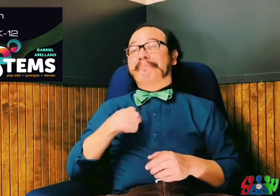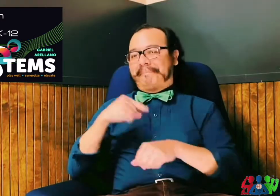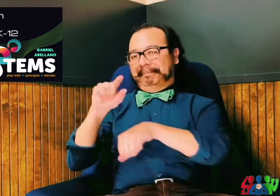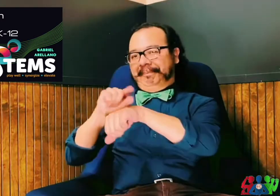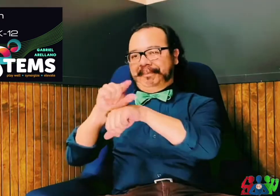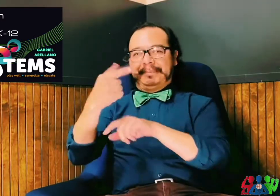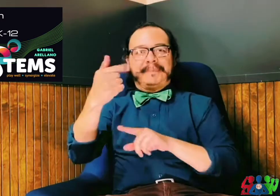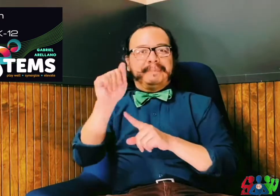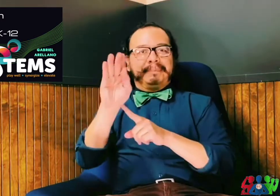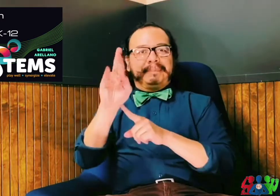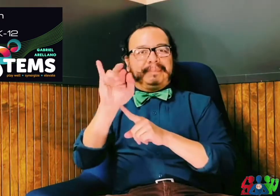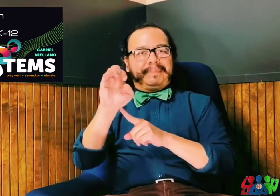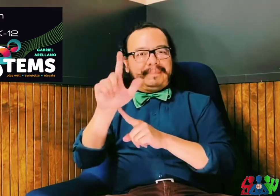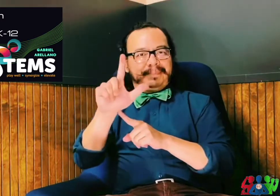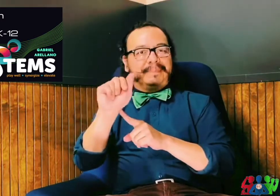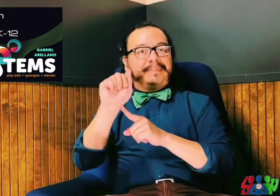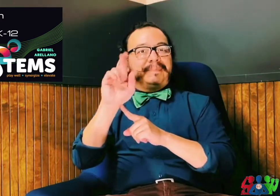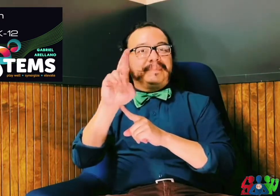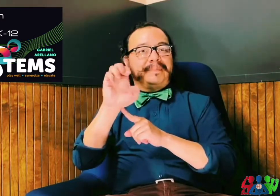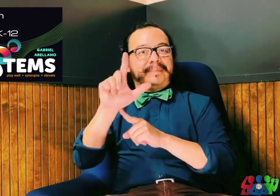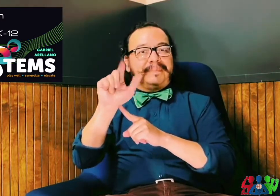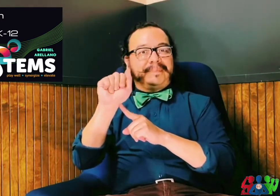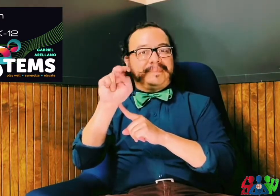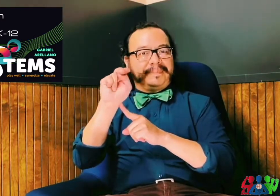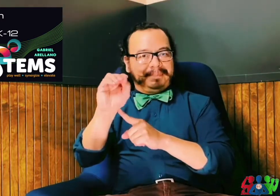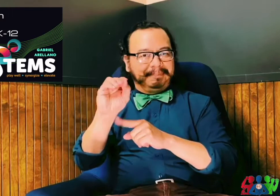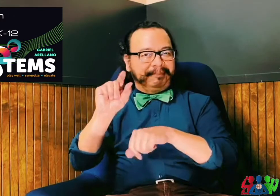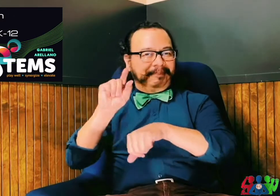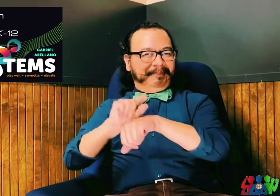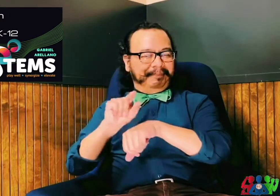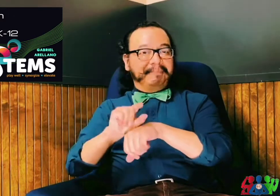I am Gabriel Arellano.